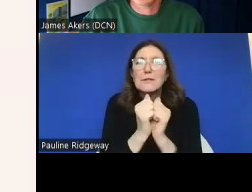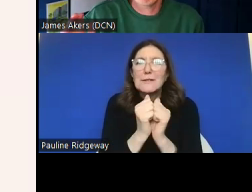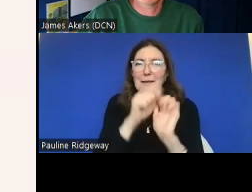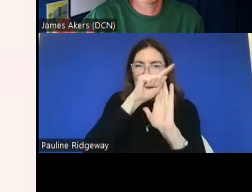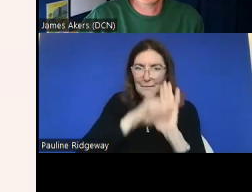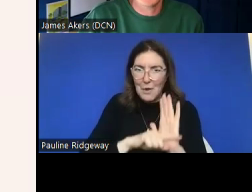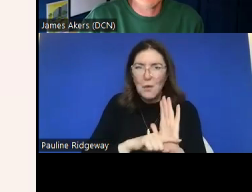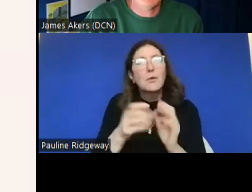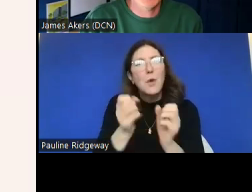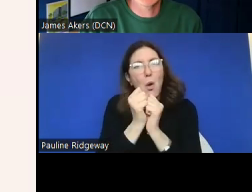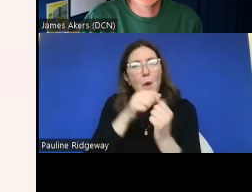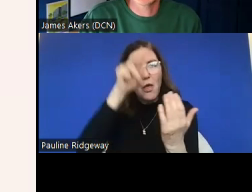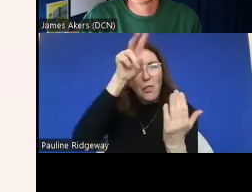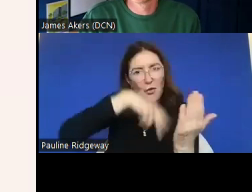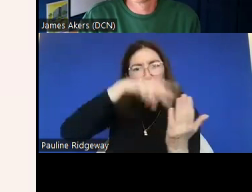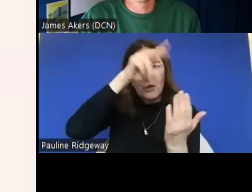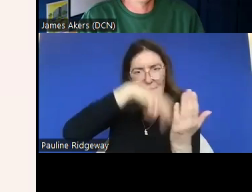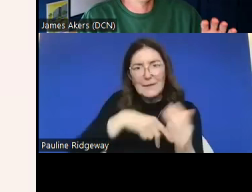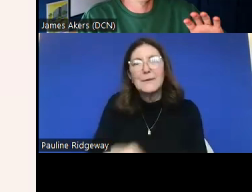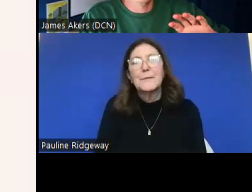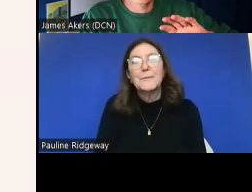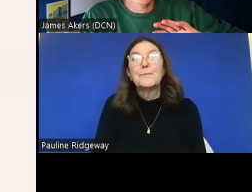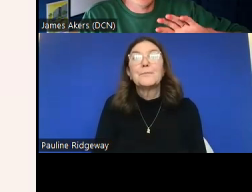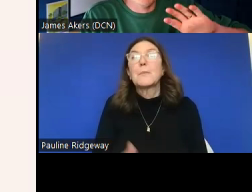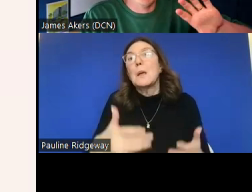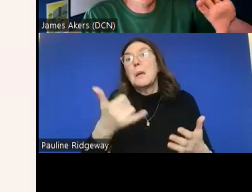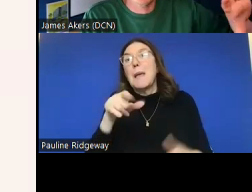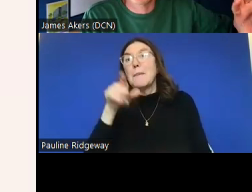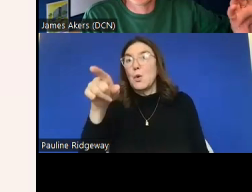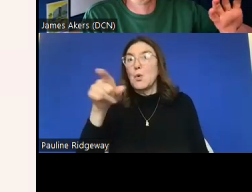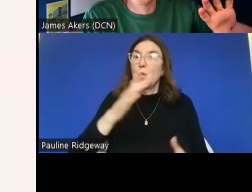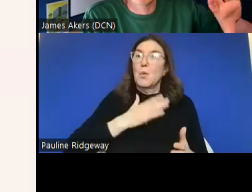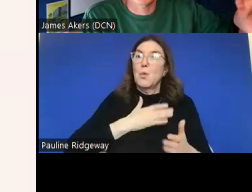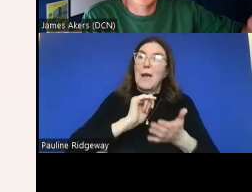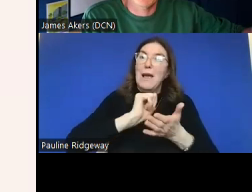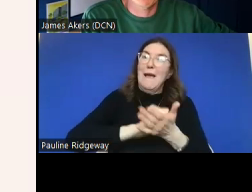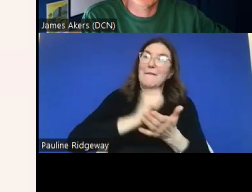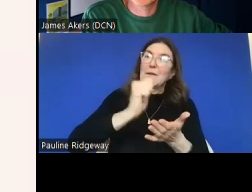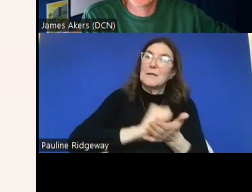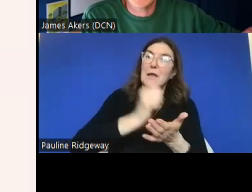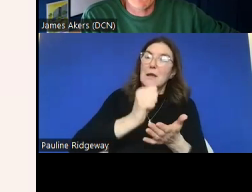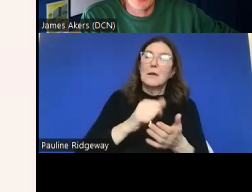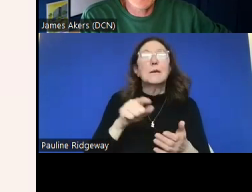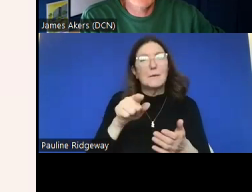If you're doing advertising, so as I mentioned, it's really important that you have consent anyway,